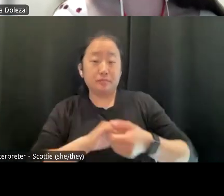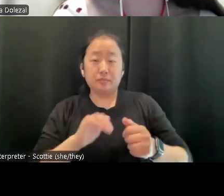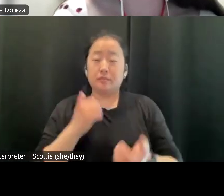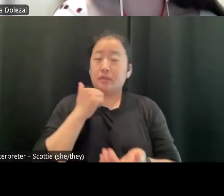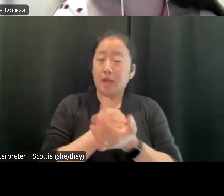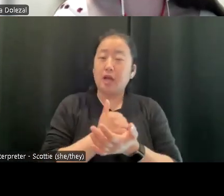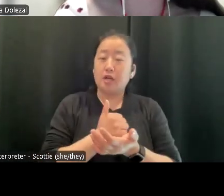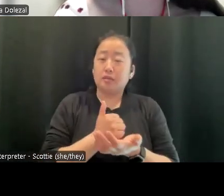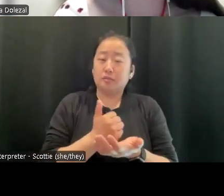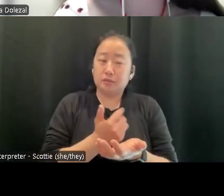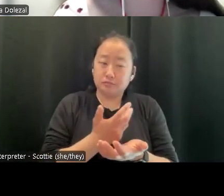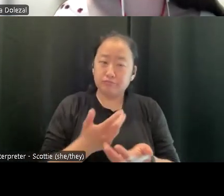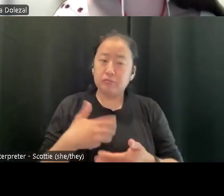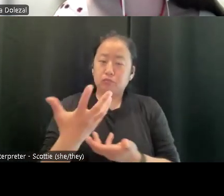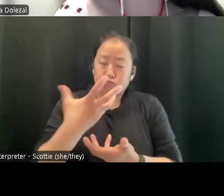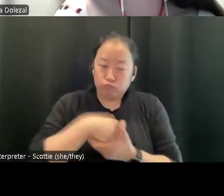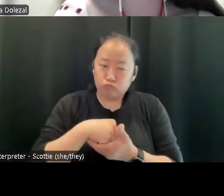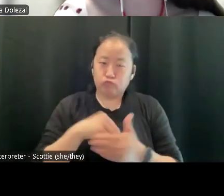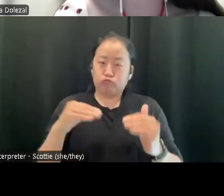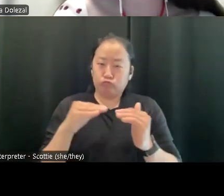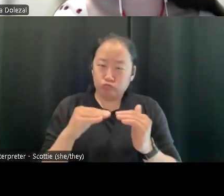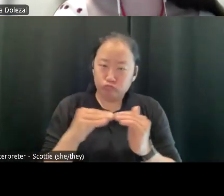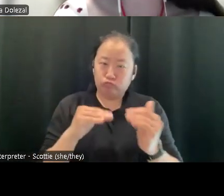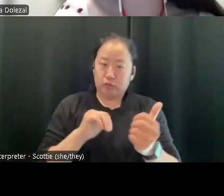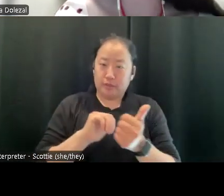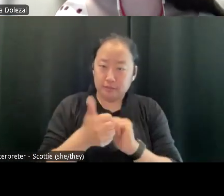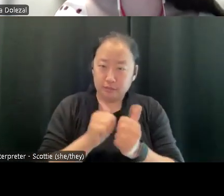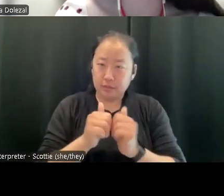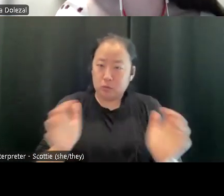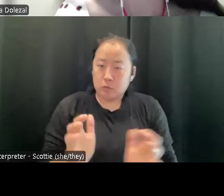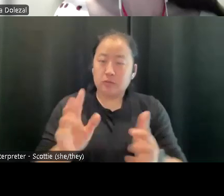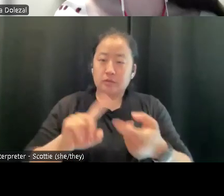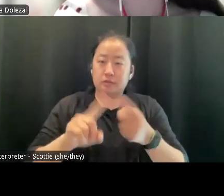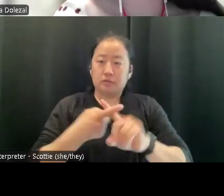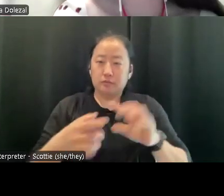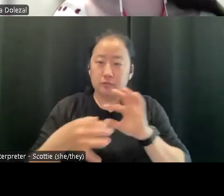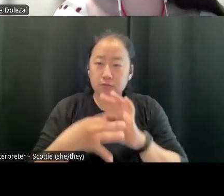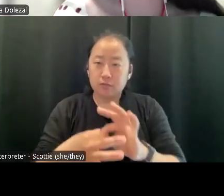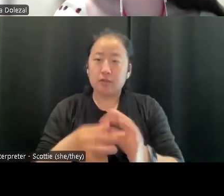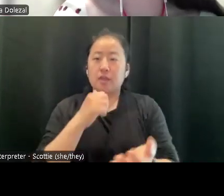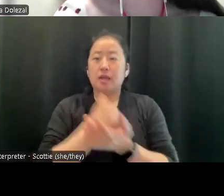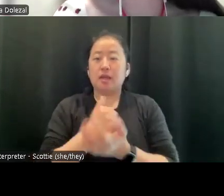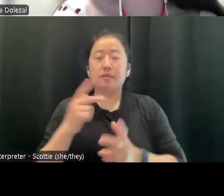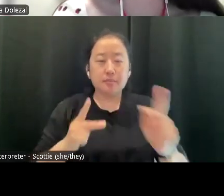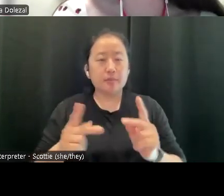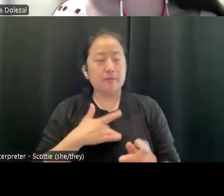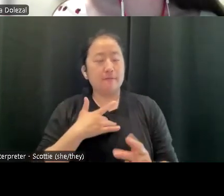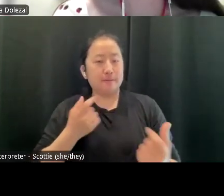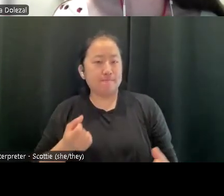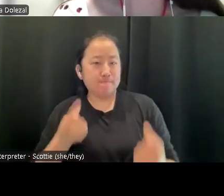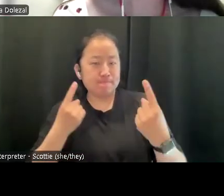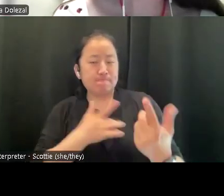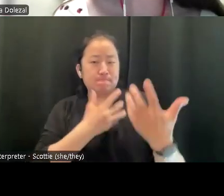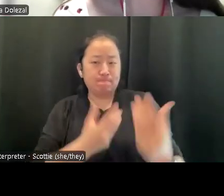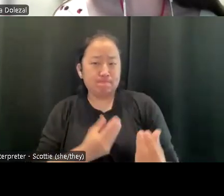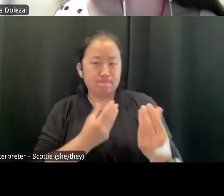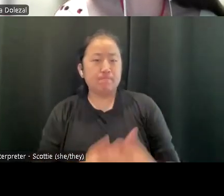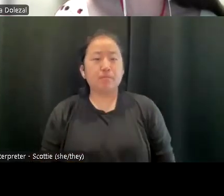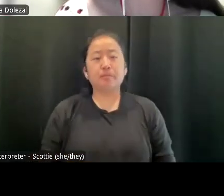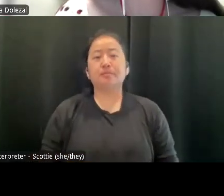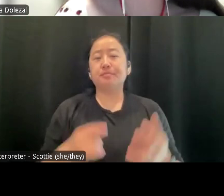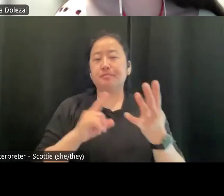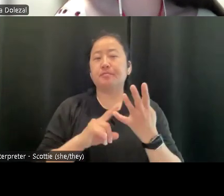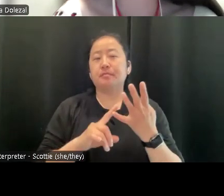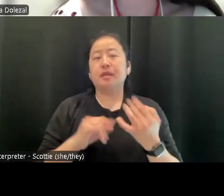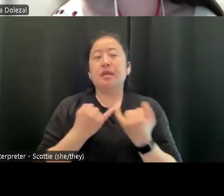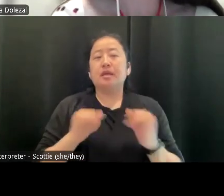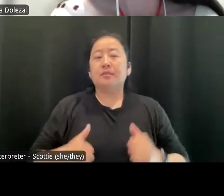sports training and competition experiences. Finally independent living centers of Utah.